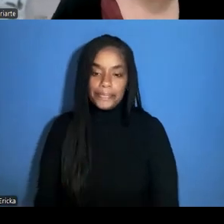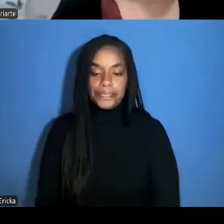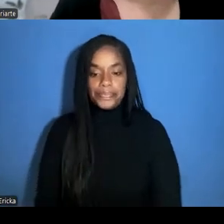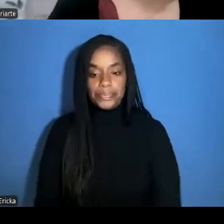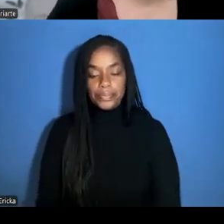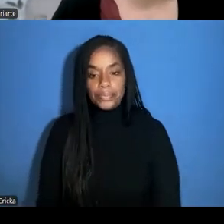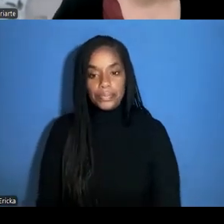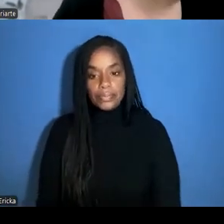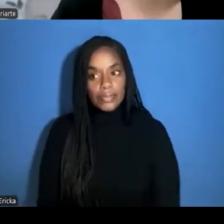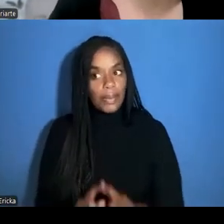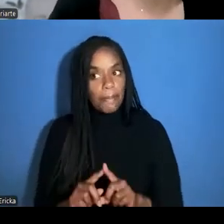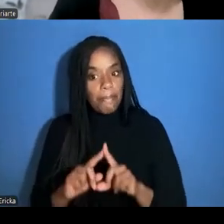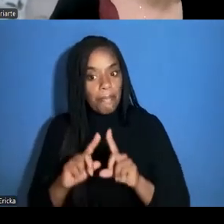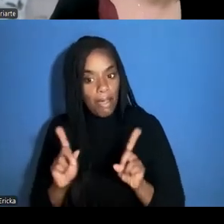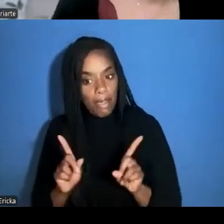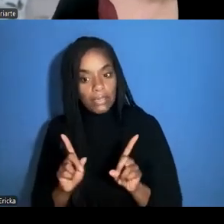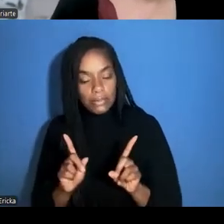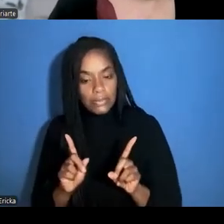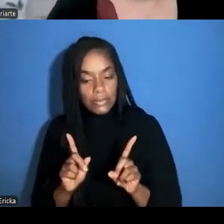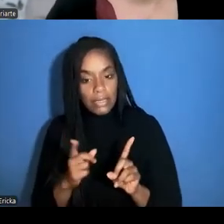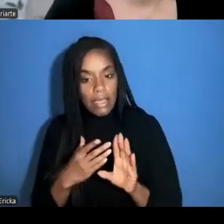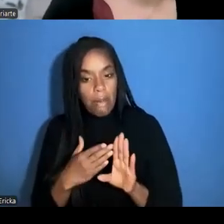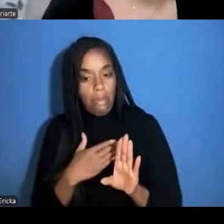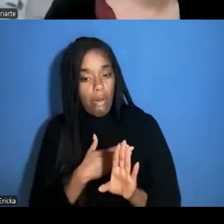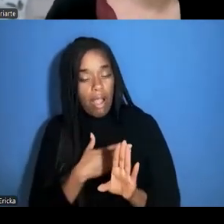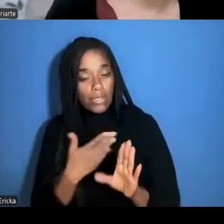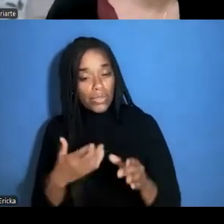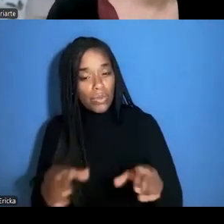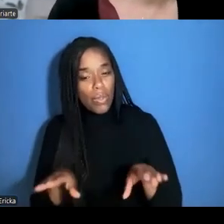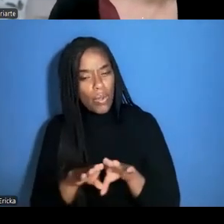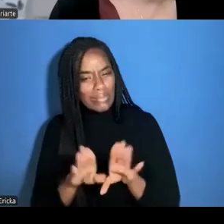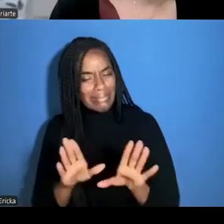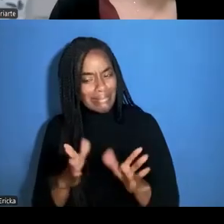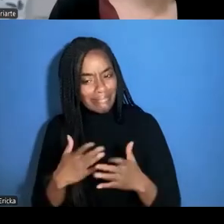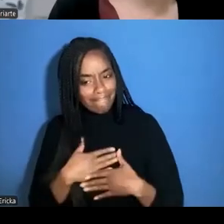But before you do that, I strongly urge you to reach out to the CalAble